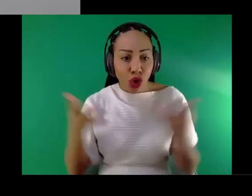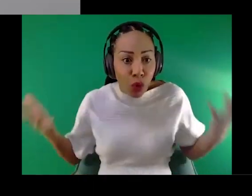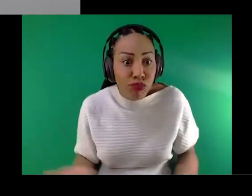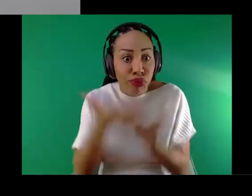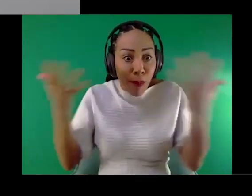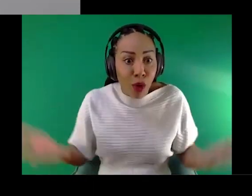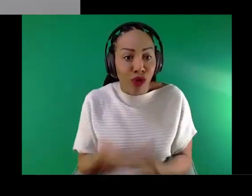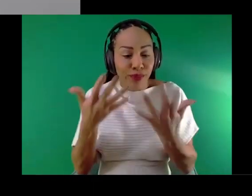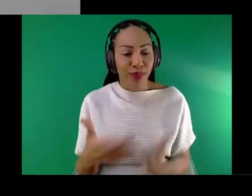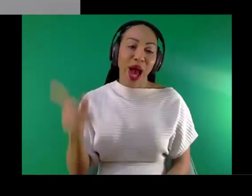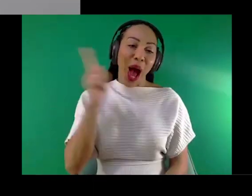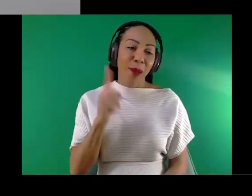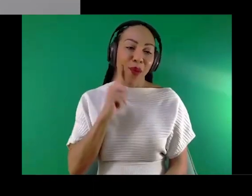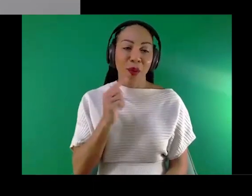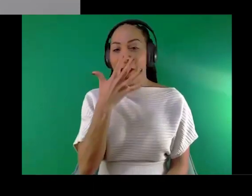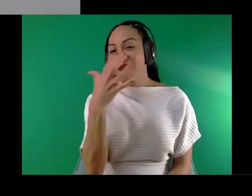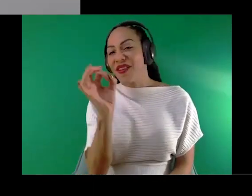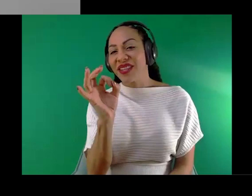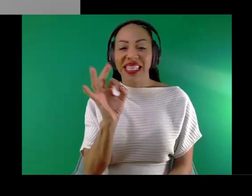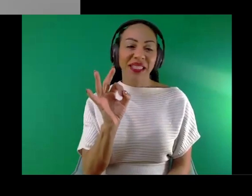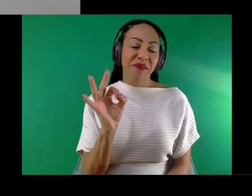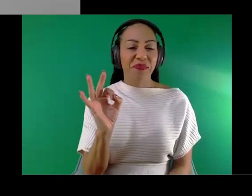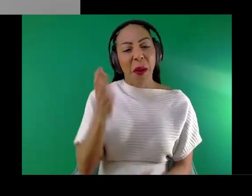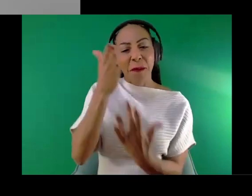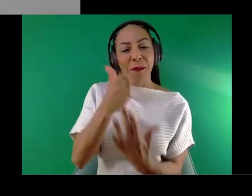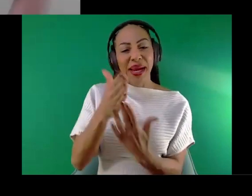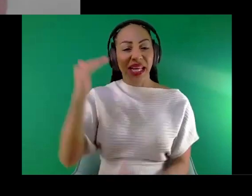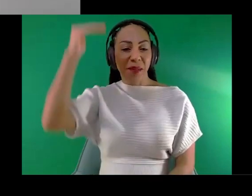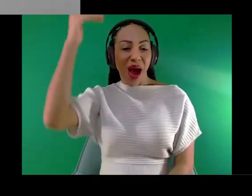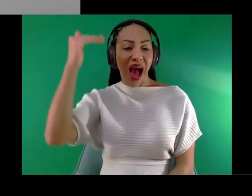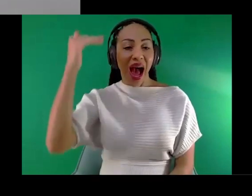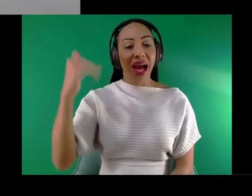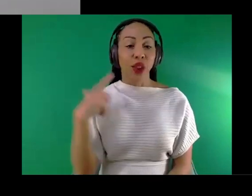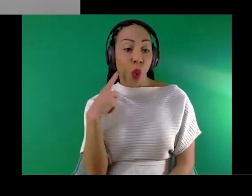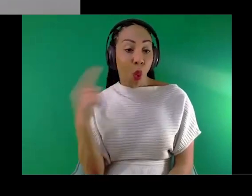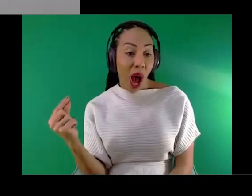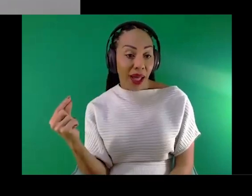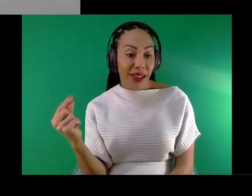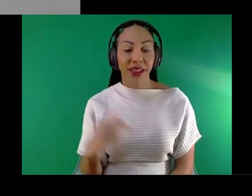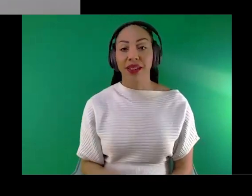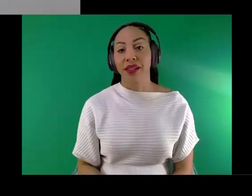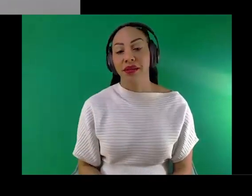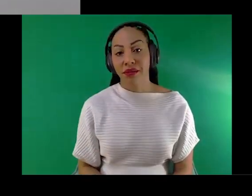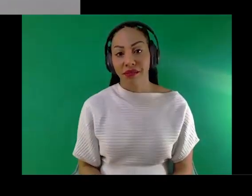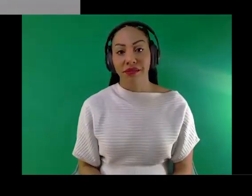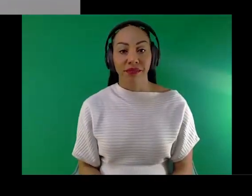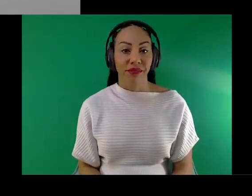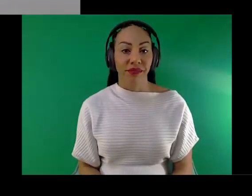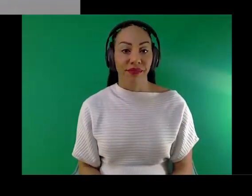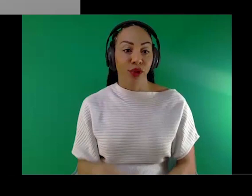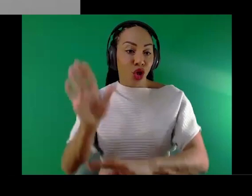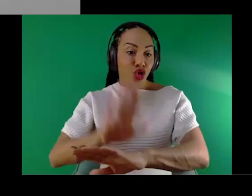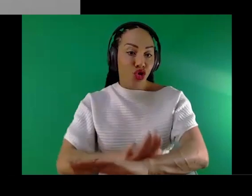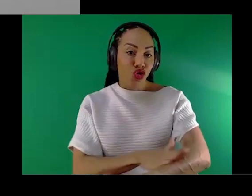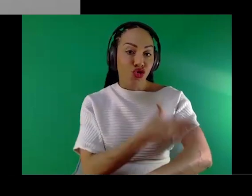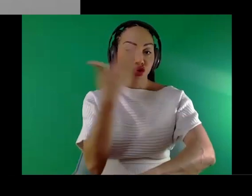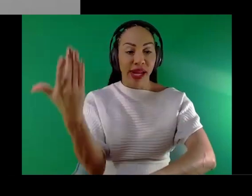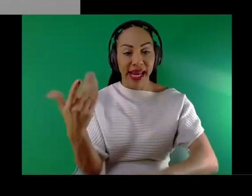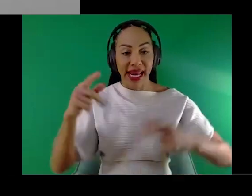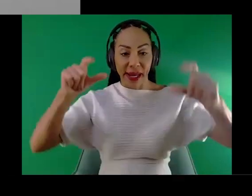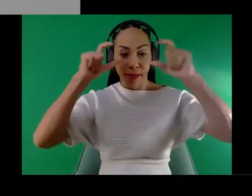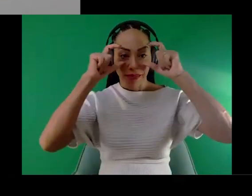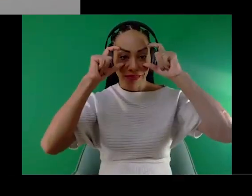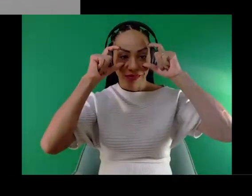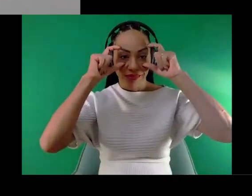woman in her 50s medium uh height white and uh I wear cream colored eye glasses I will tell